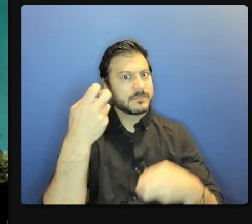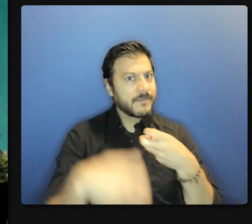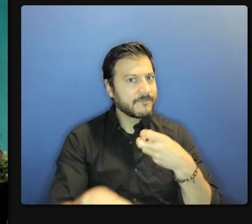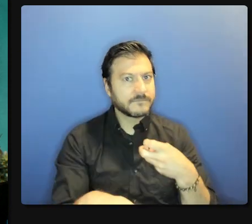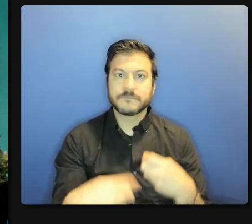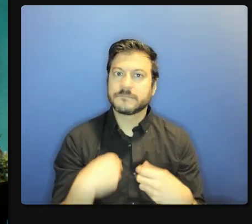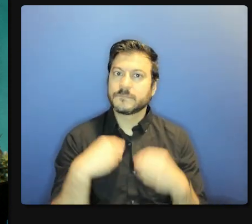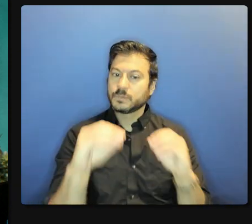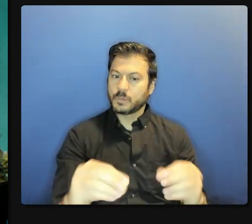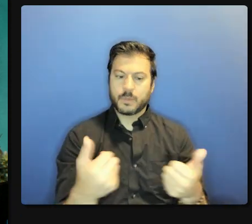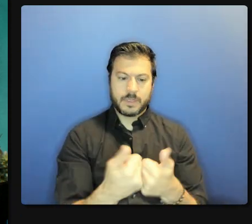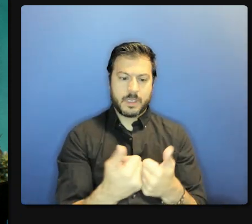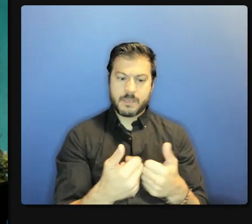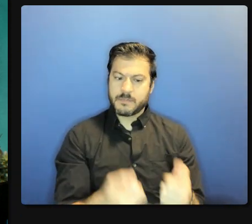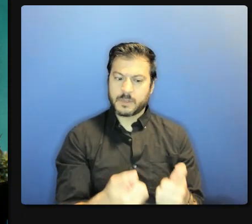I didn't have a console growing up.